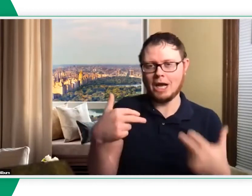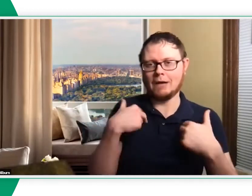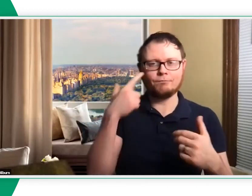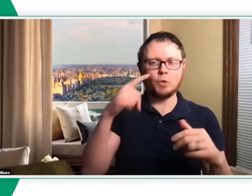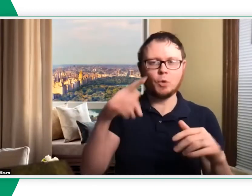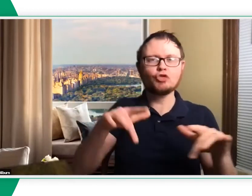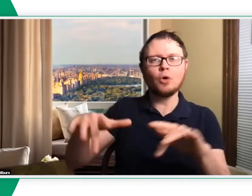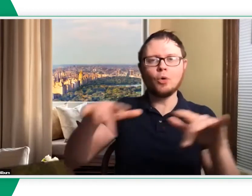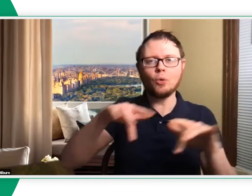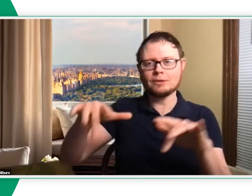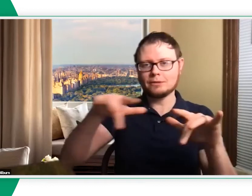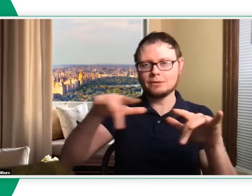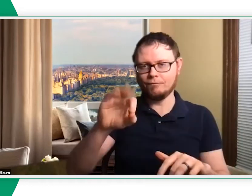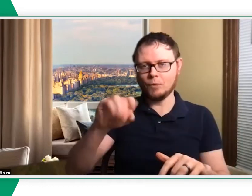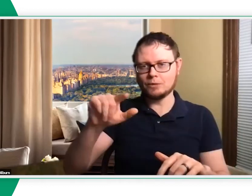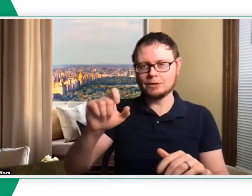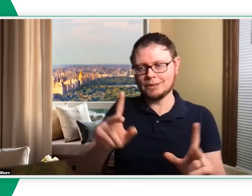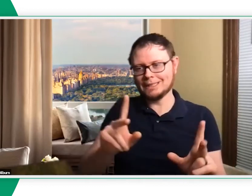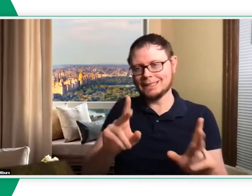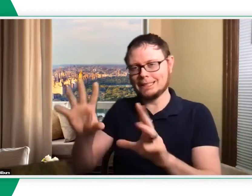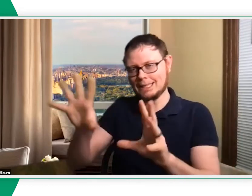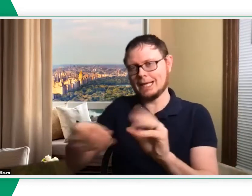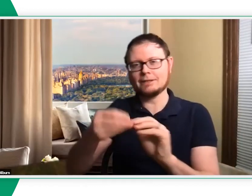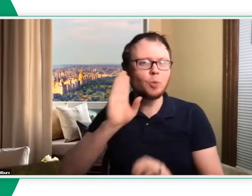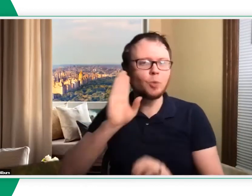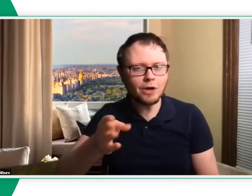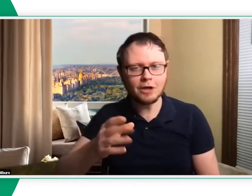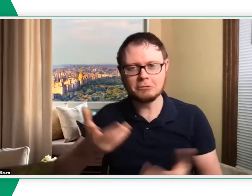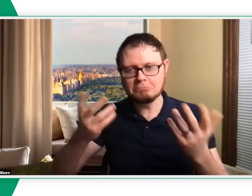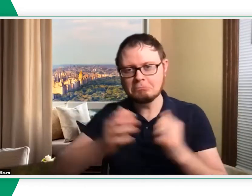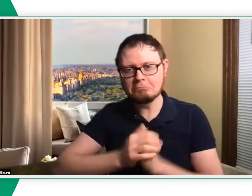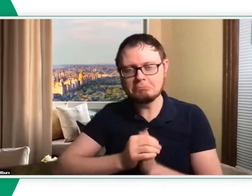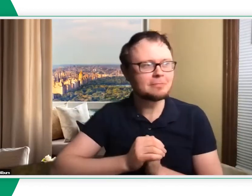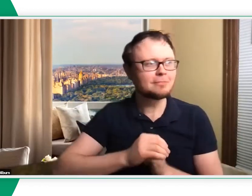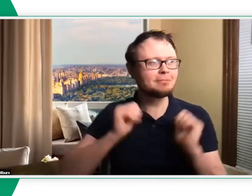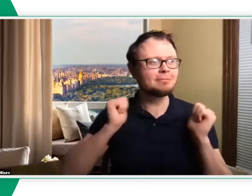So there won't be any captioning tonight. However, we will have the recorded footage